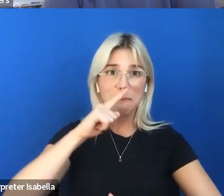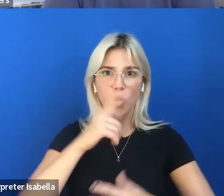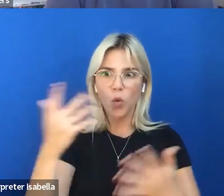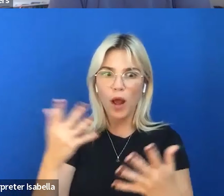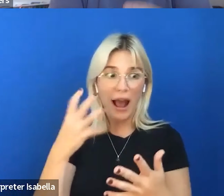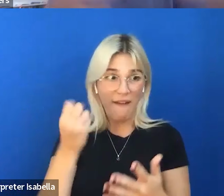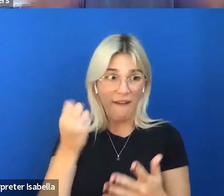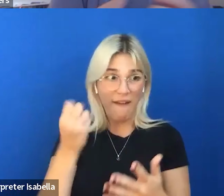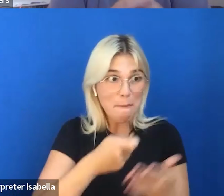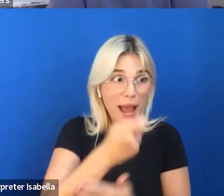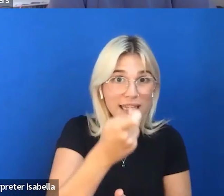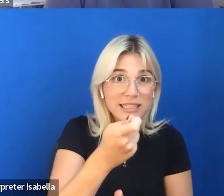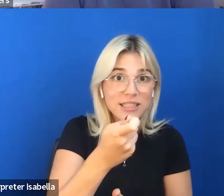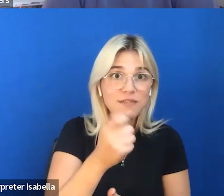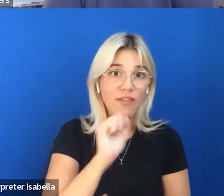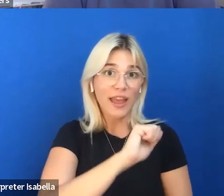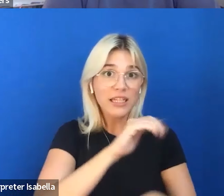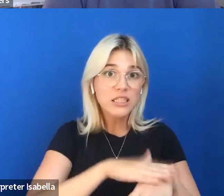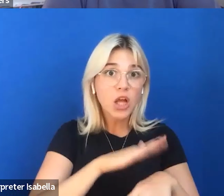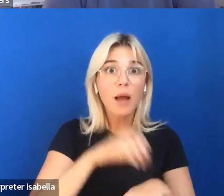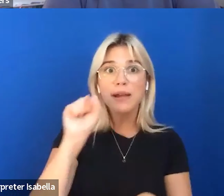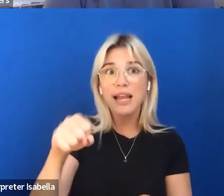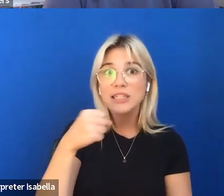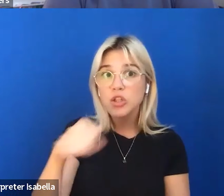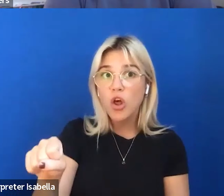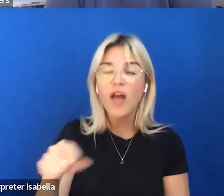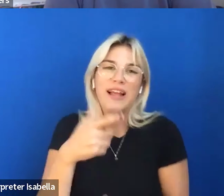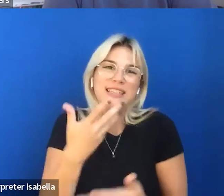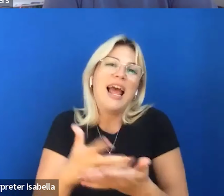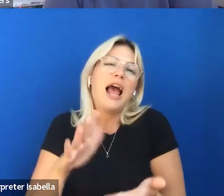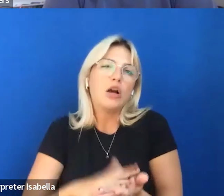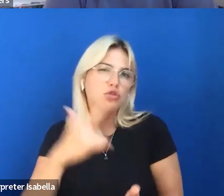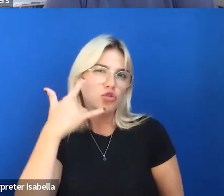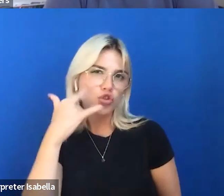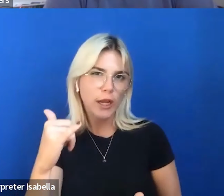So, they're the ways that we check the applications, the advice that we give,